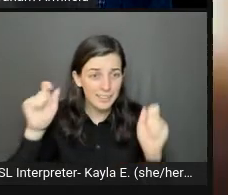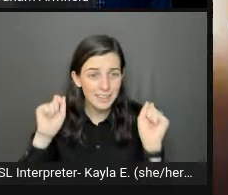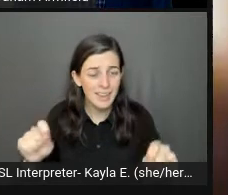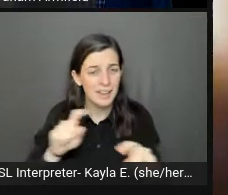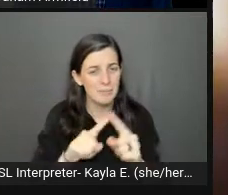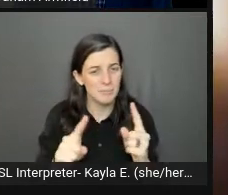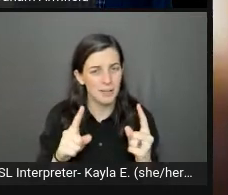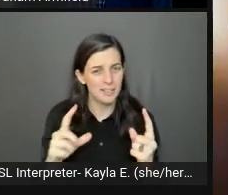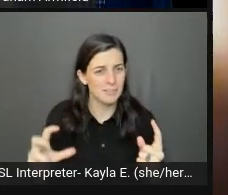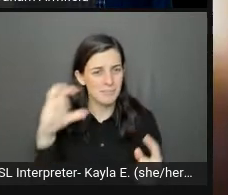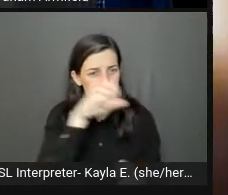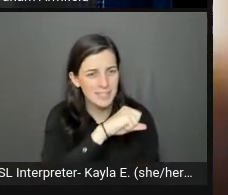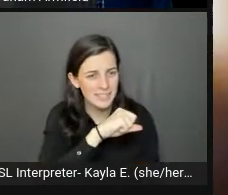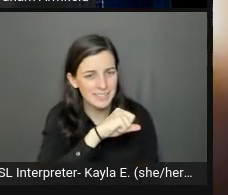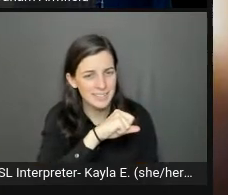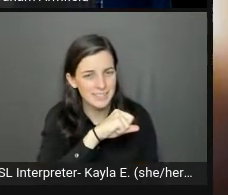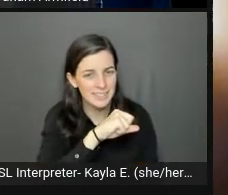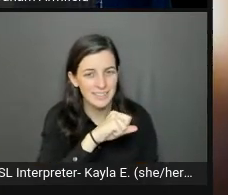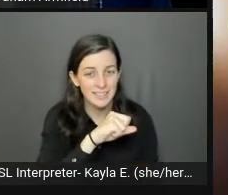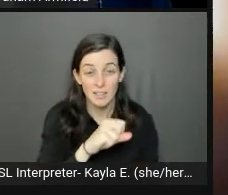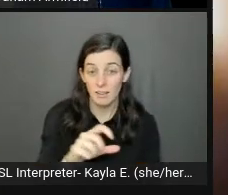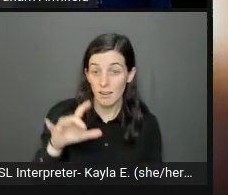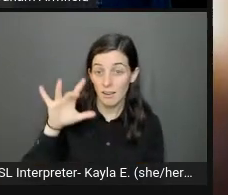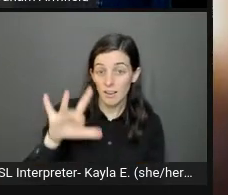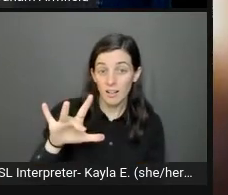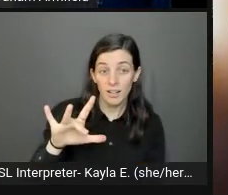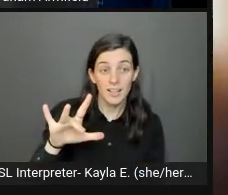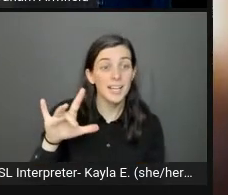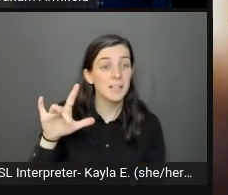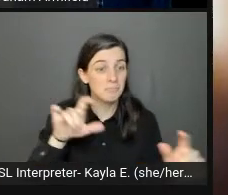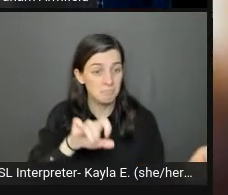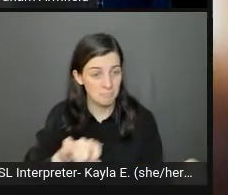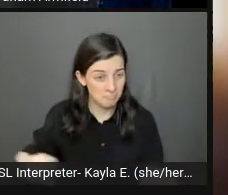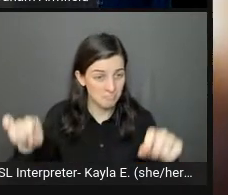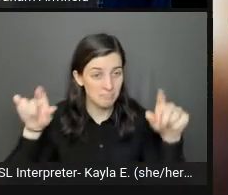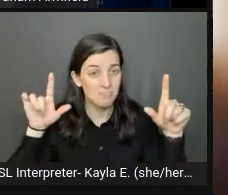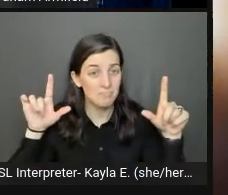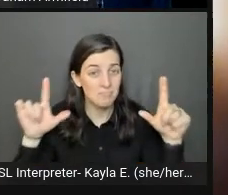If I click on this one. You can see it does deliver a lightbox.